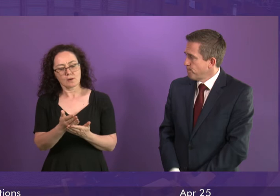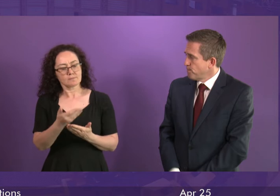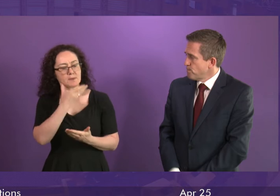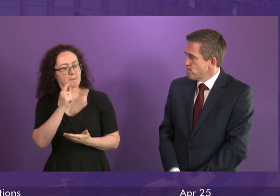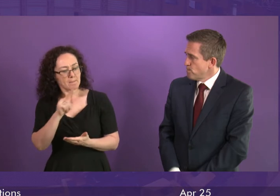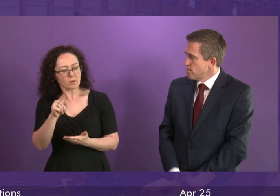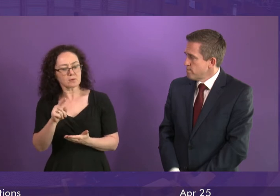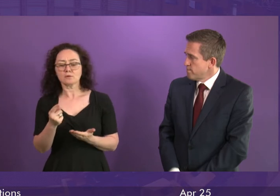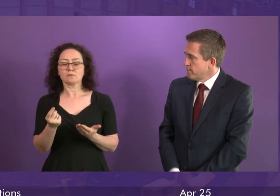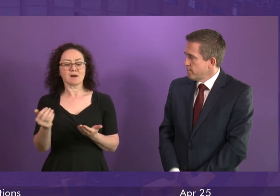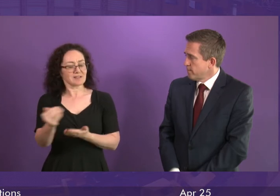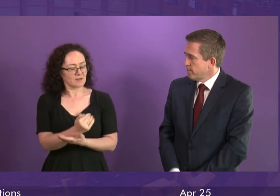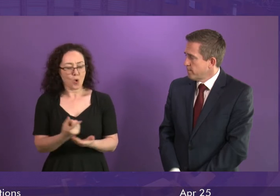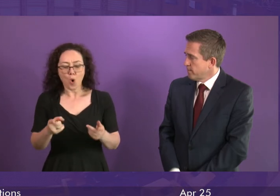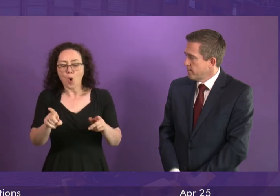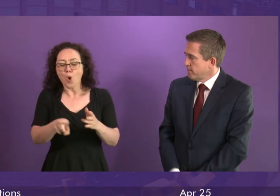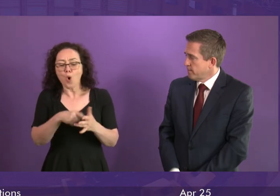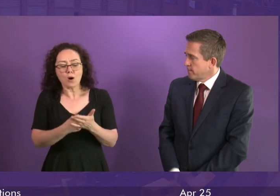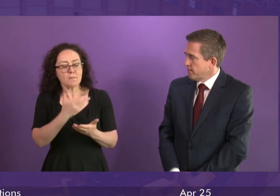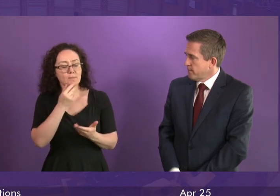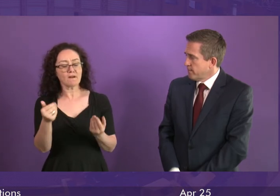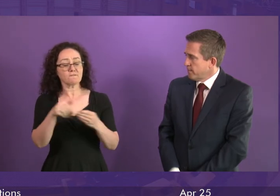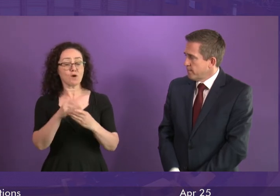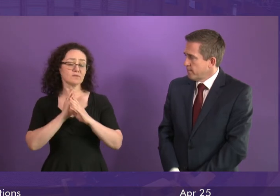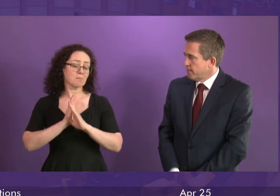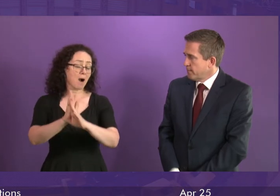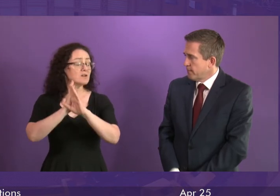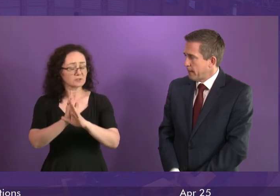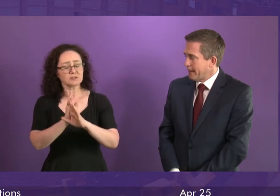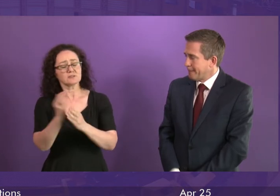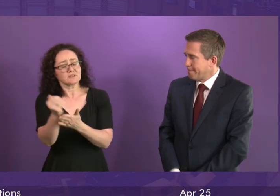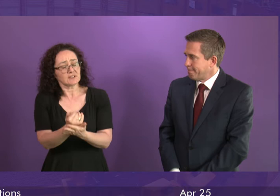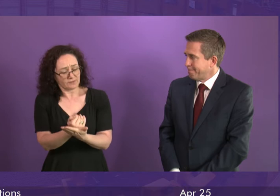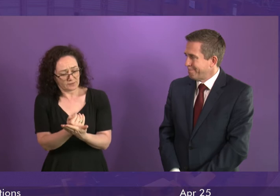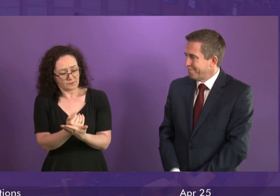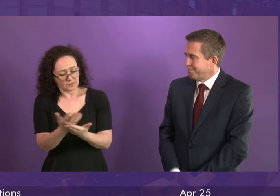who participate in marches. Police Scotland works closely with councils to ensure that